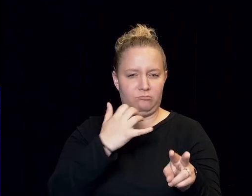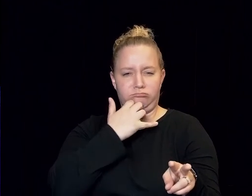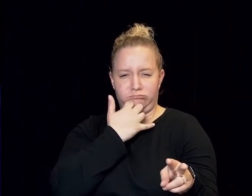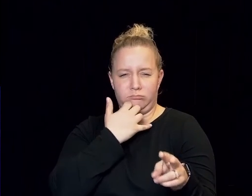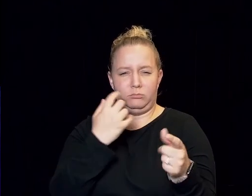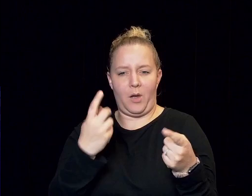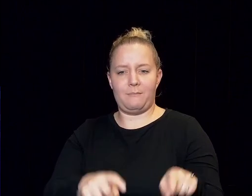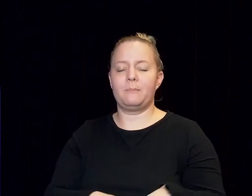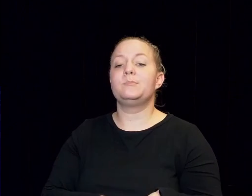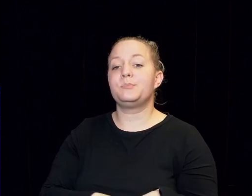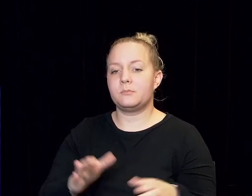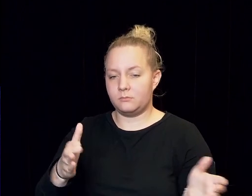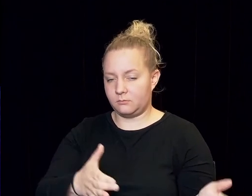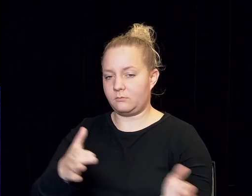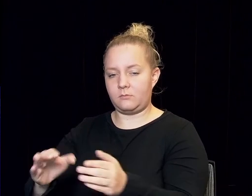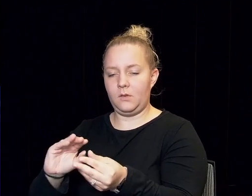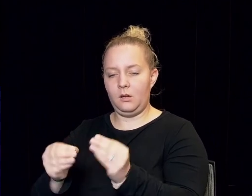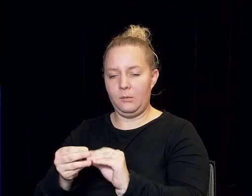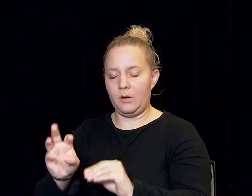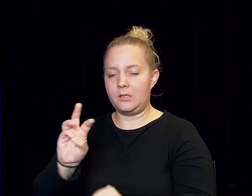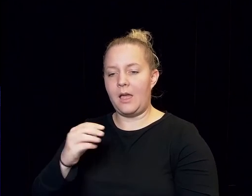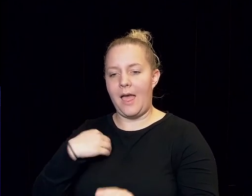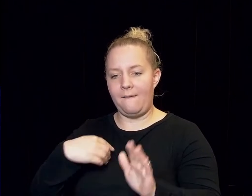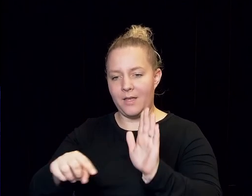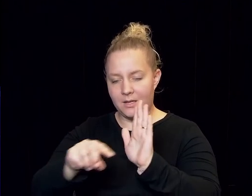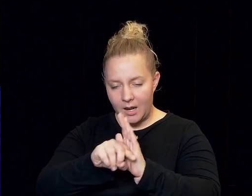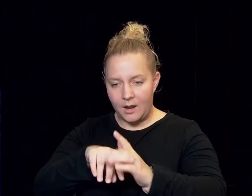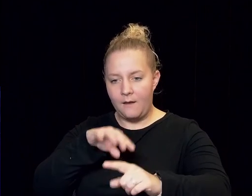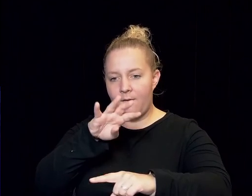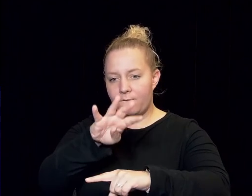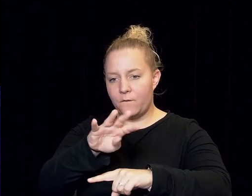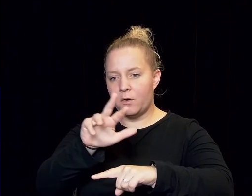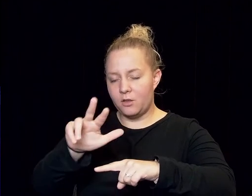And then for example six, I end up with -43/30 or